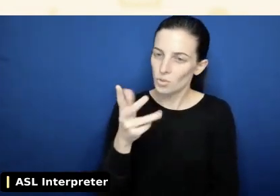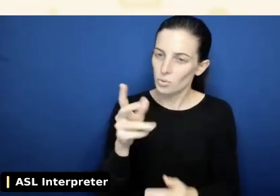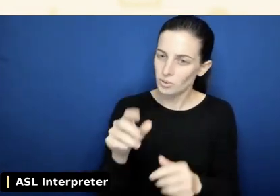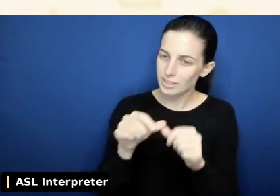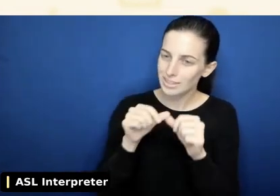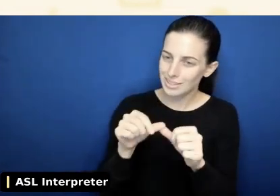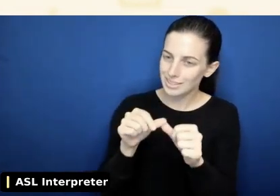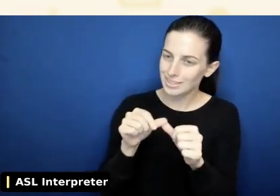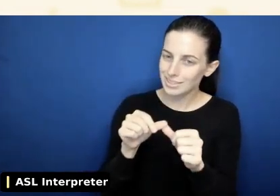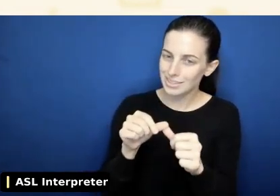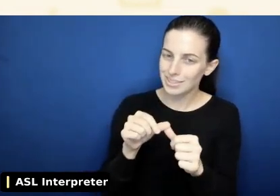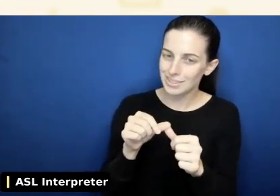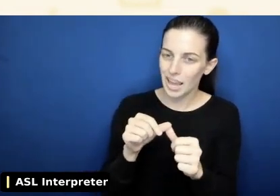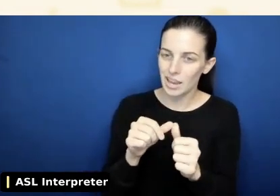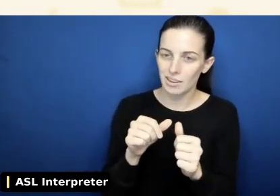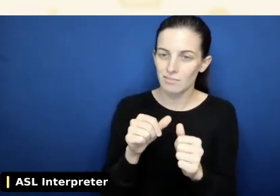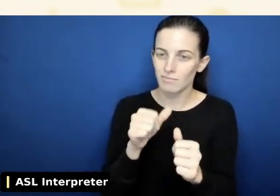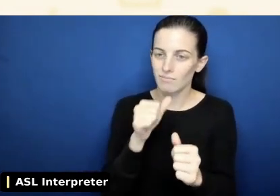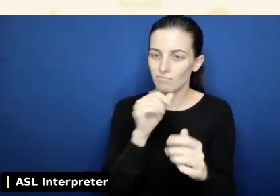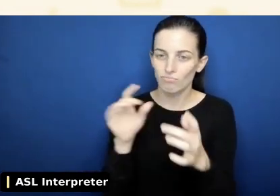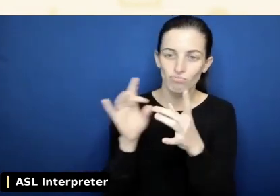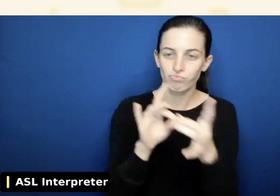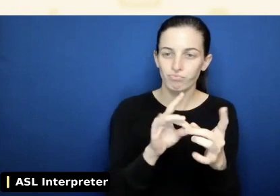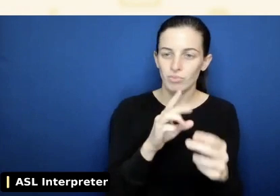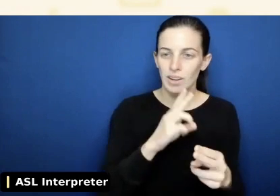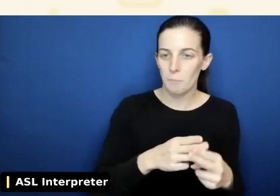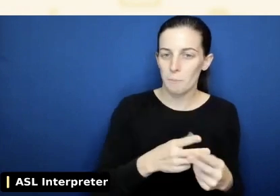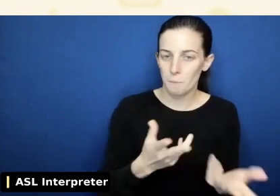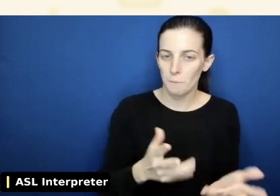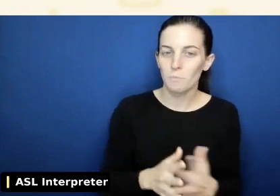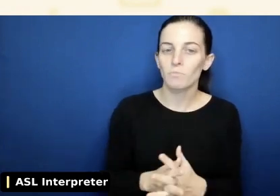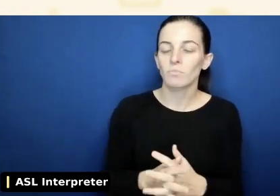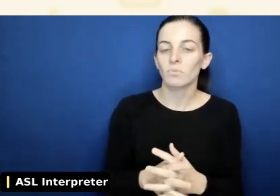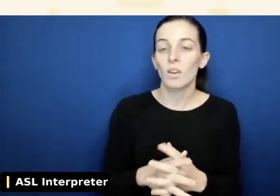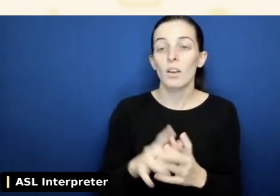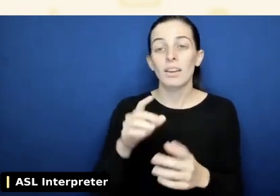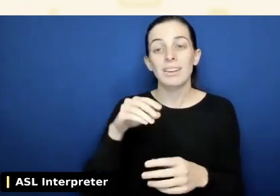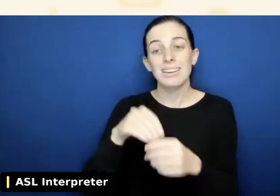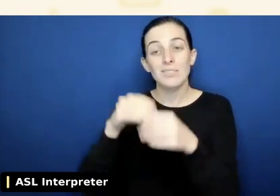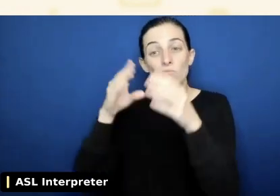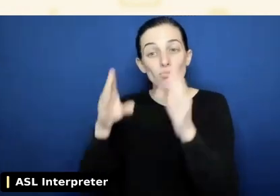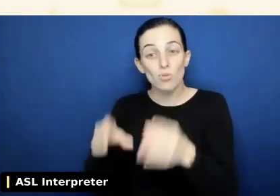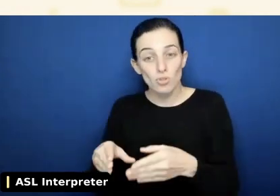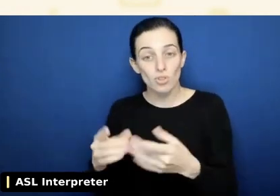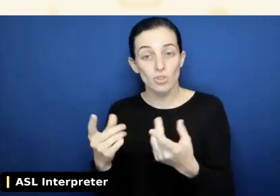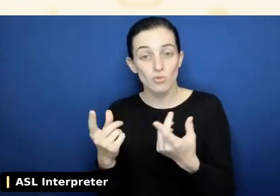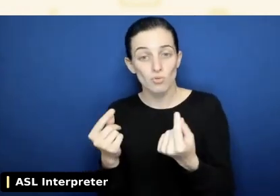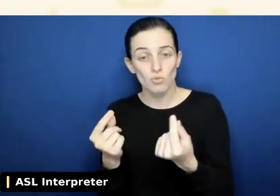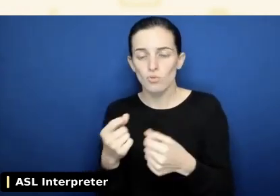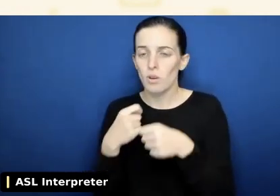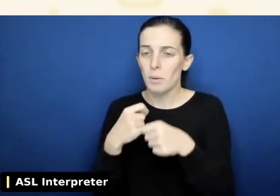Also, with in-person events, we can create introvert zones